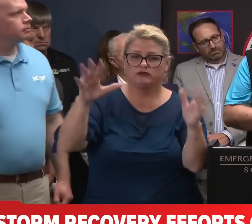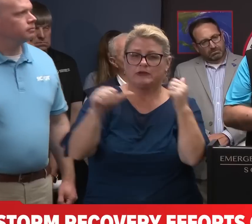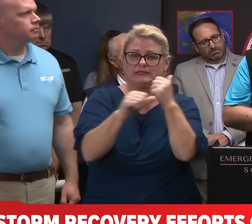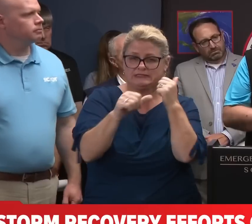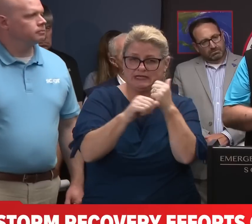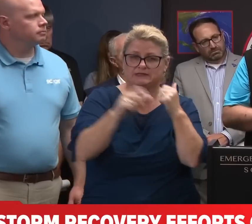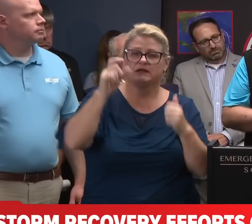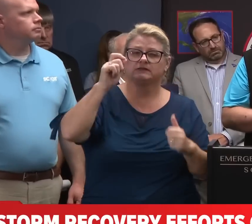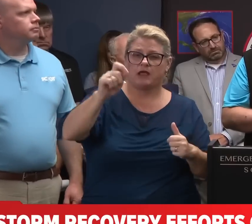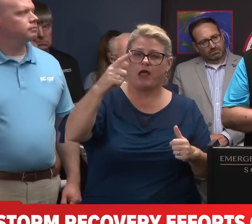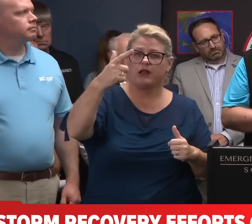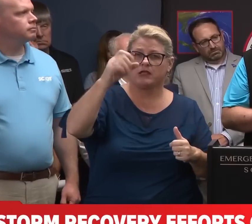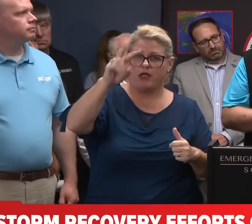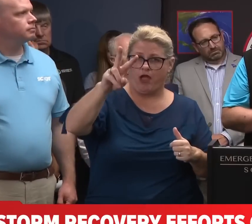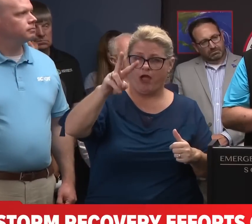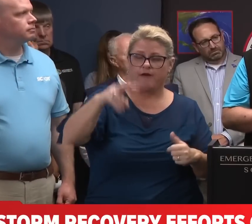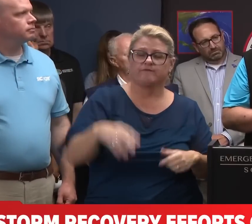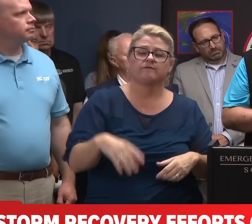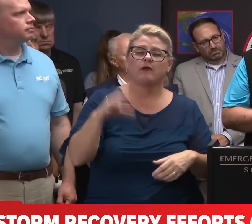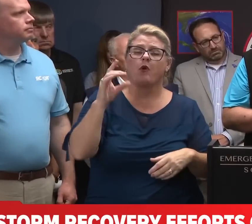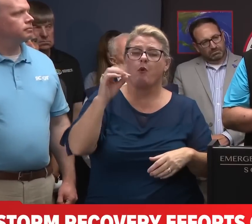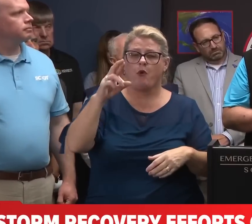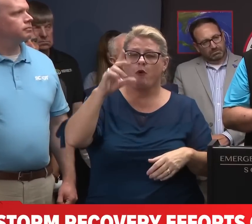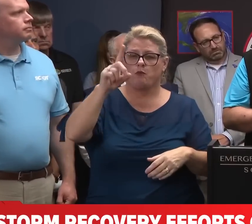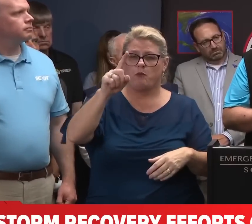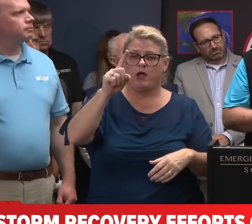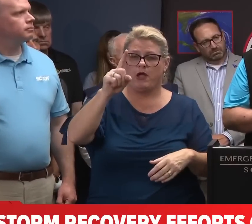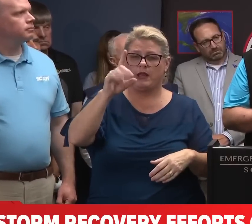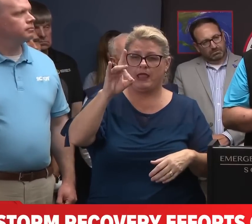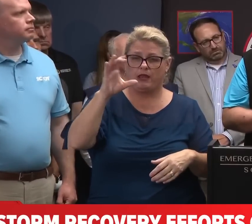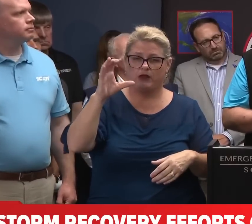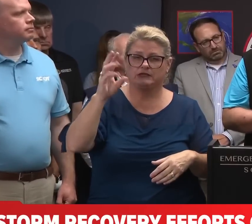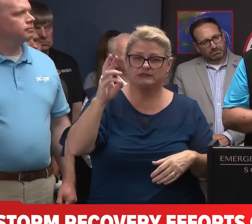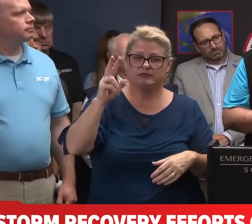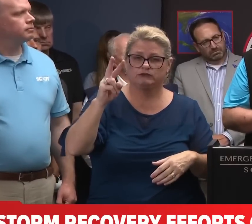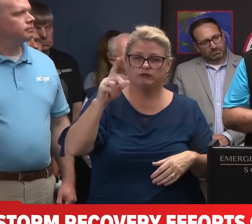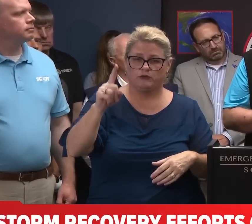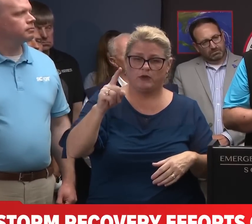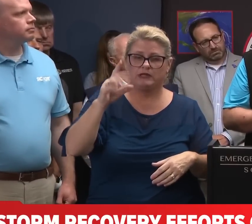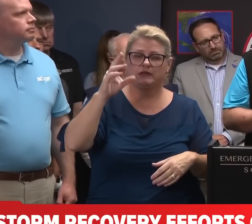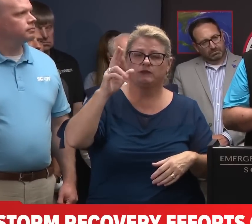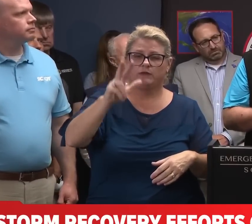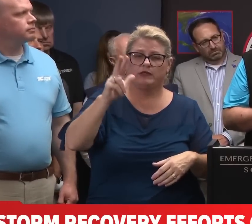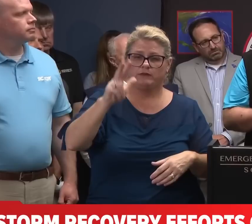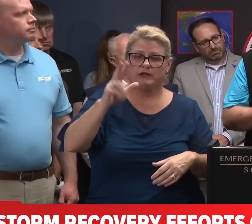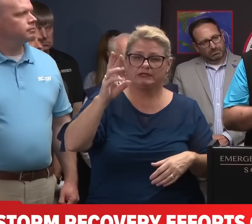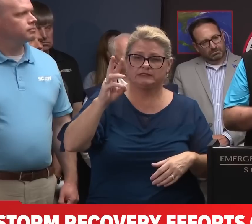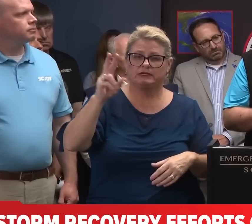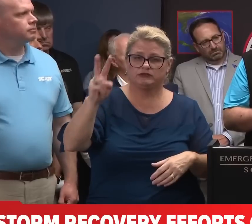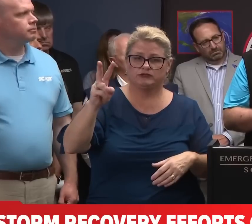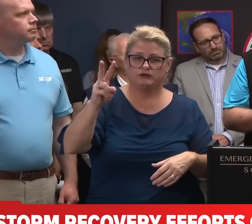You can call the 1 800 number 1, 806 2133621 806 21 fa